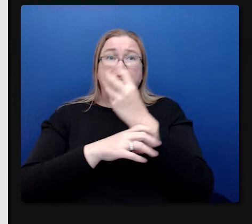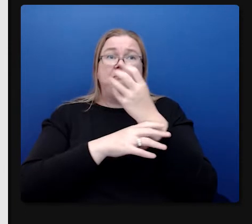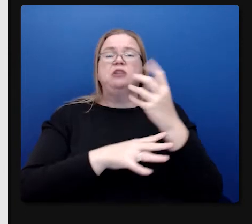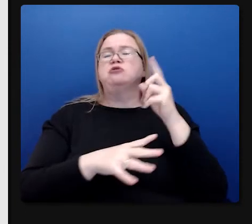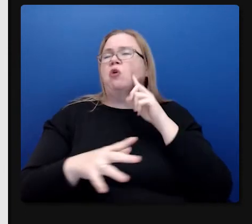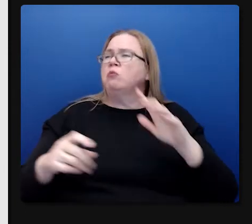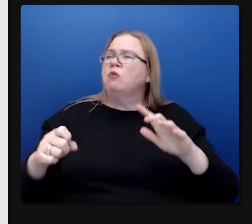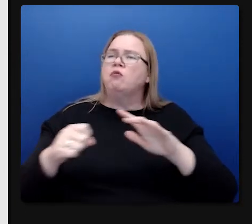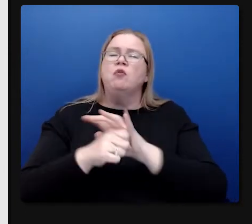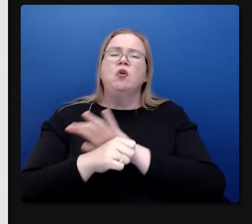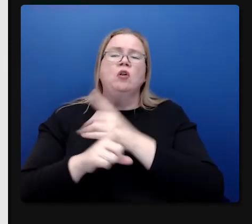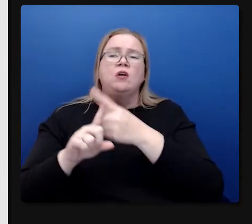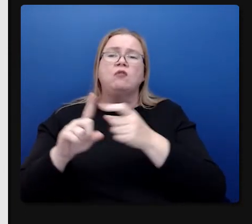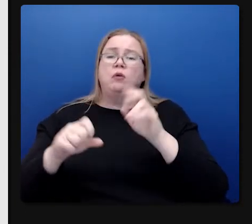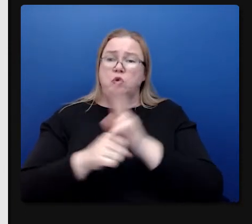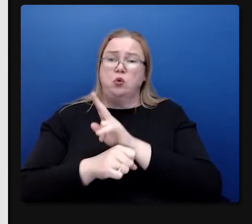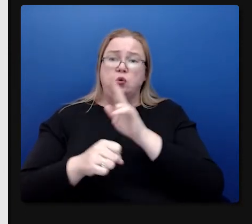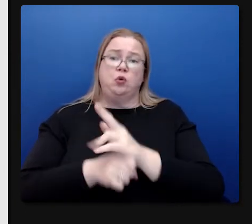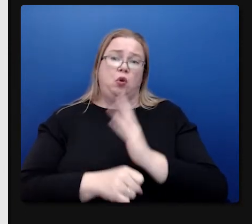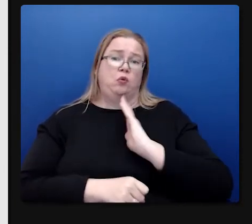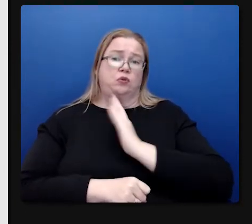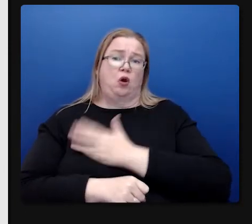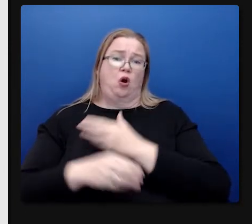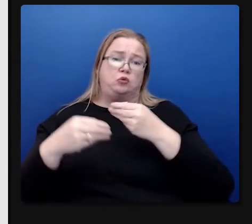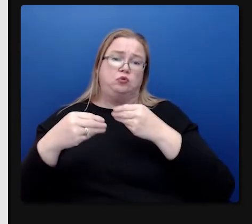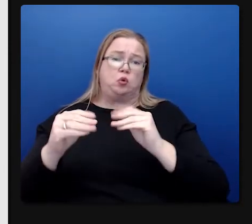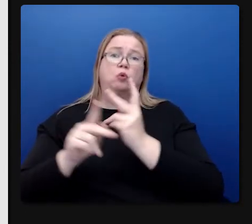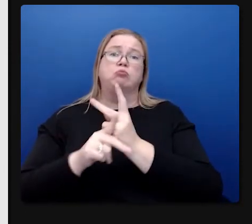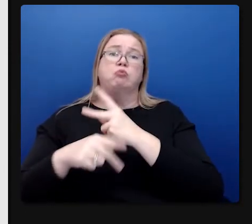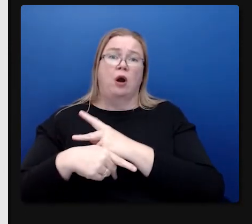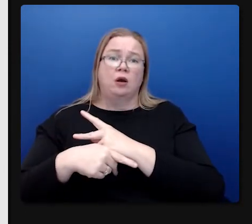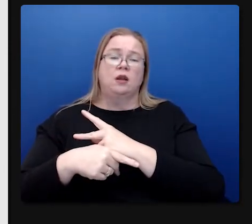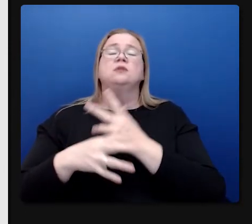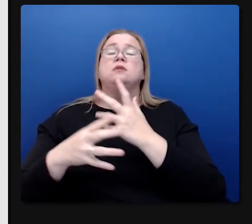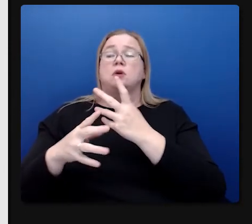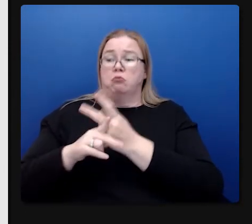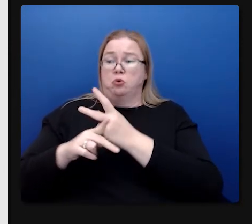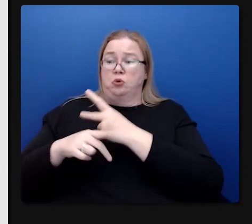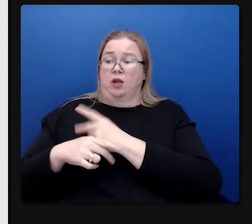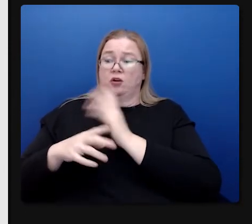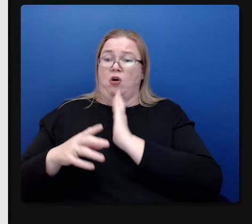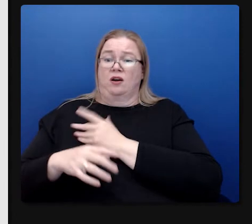are almost entirely from the use of our sold products. With the production of our devices